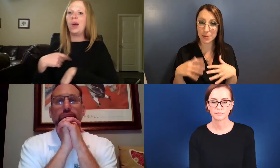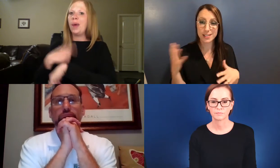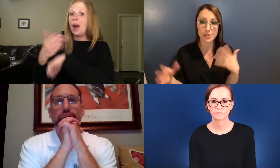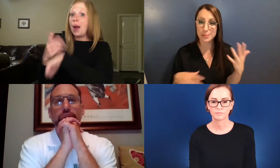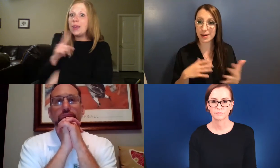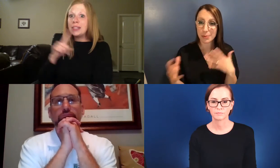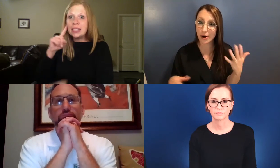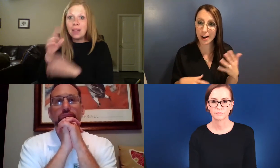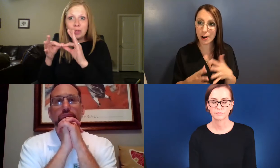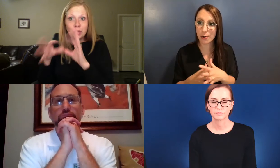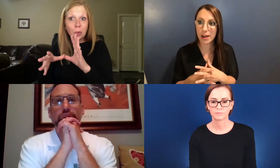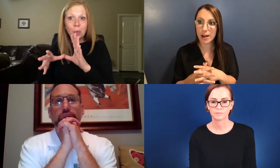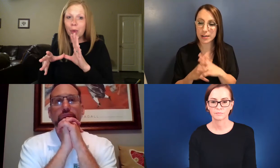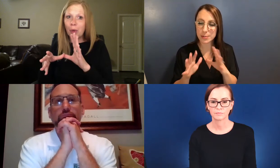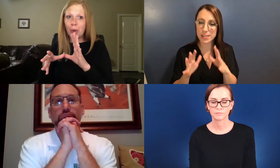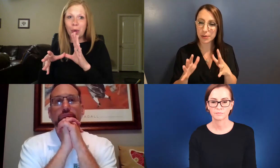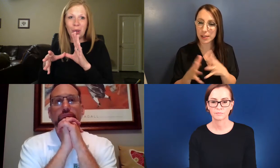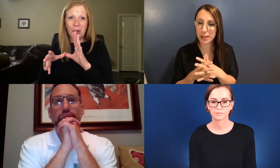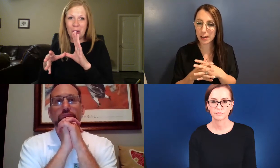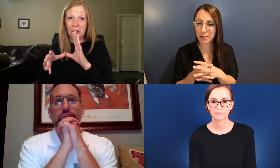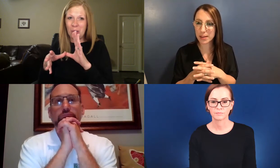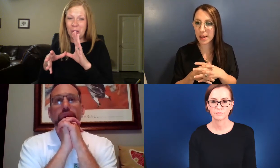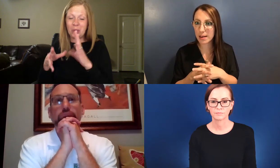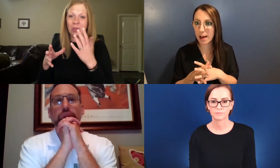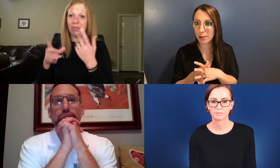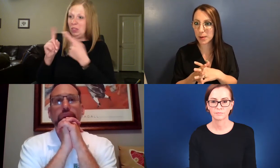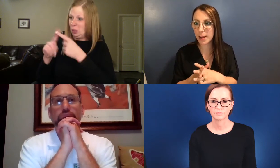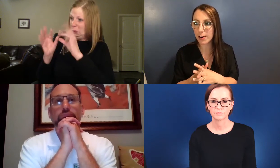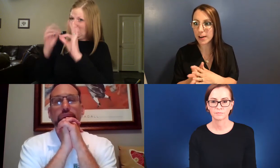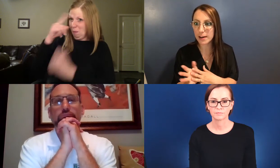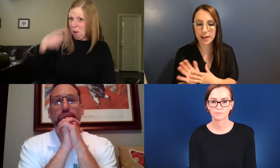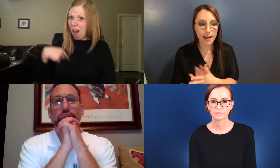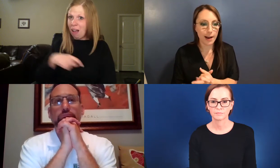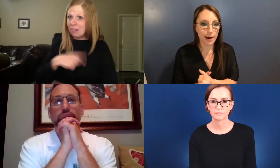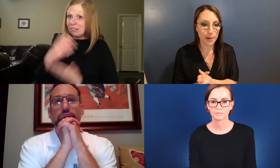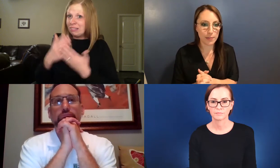in the mix of this pandemic right now, specifically in the Alabama area.